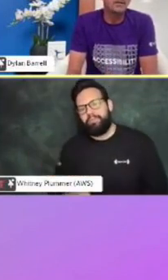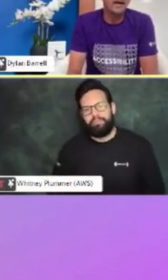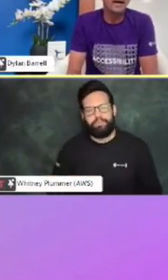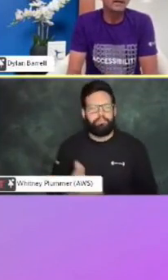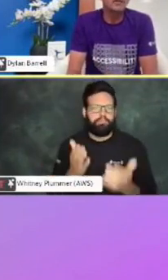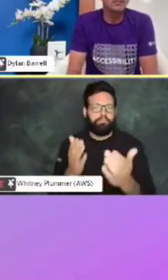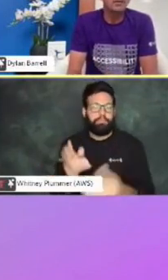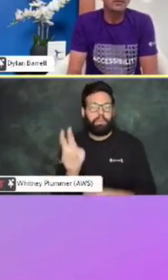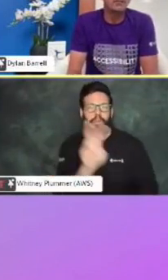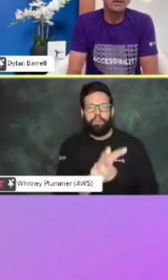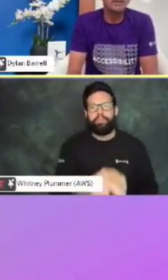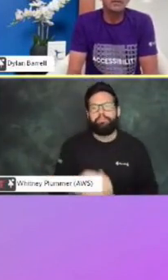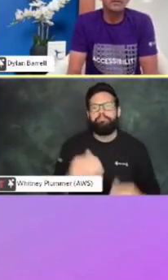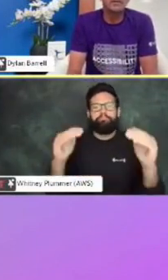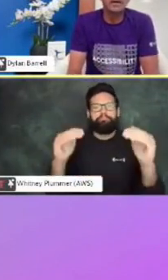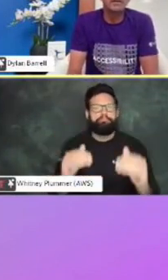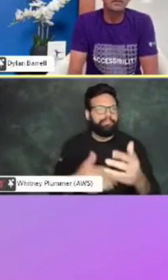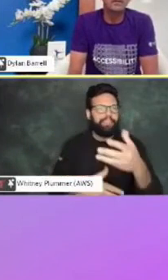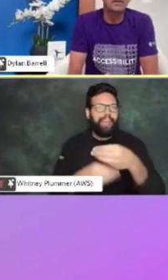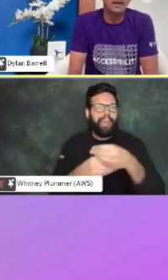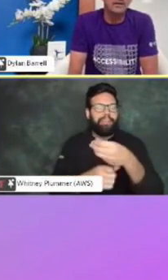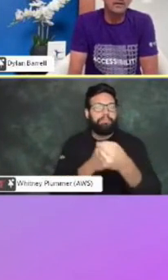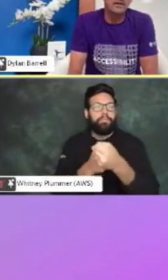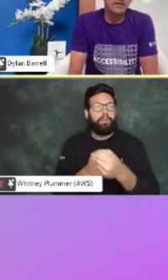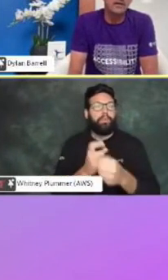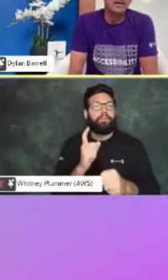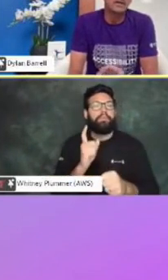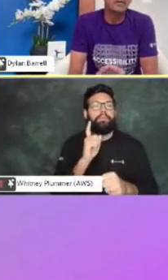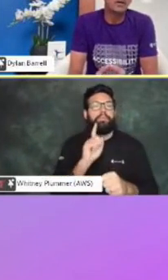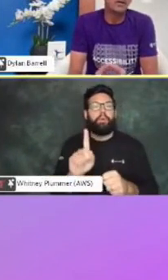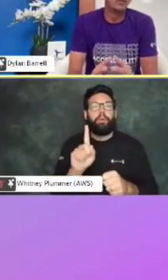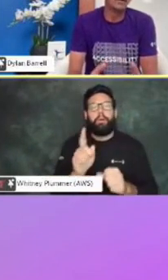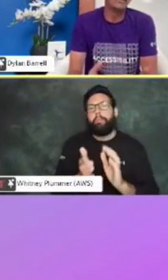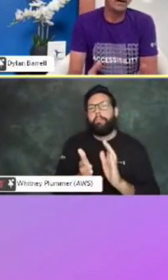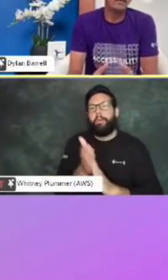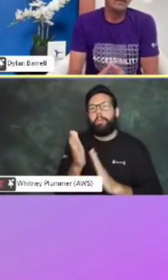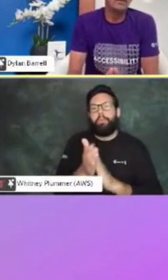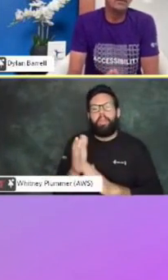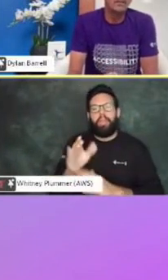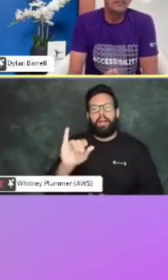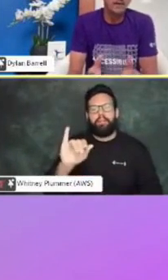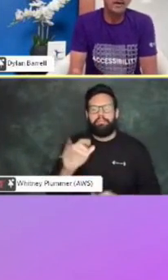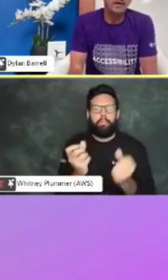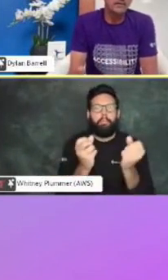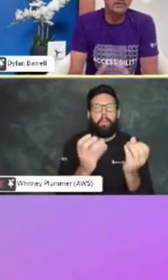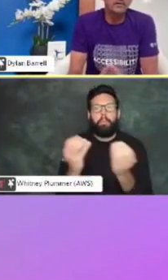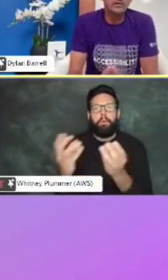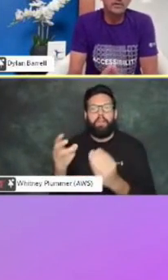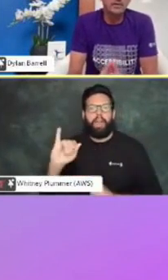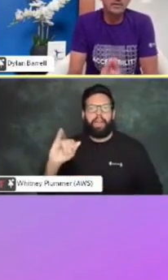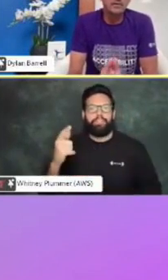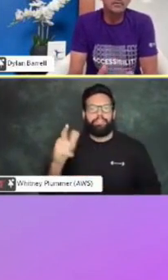We added support for multiple runs of a single IGT. So one of our most powerful tools is the tool